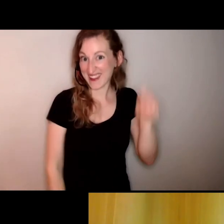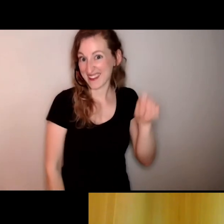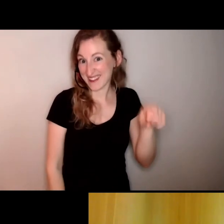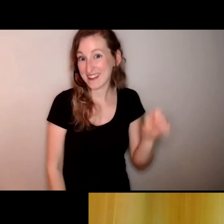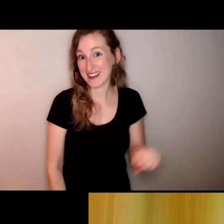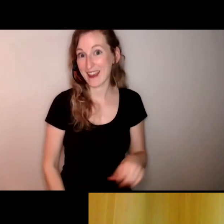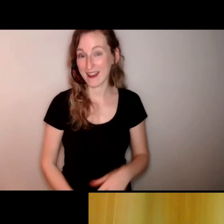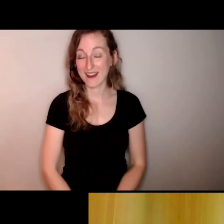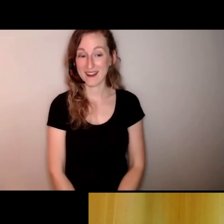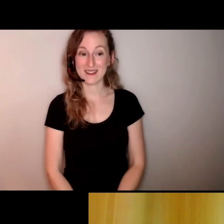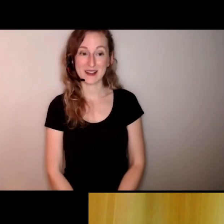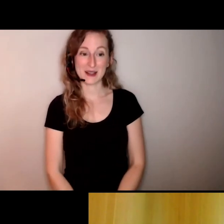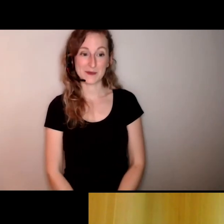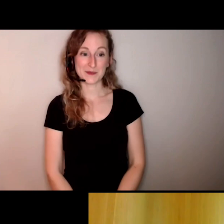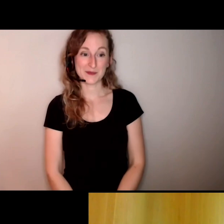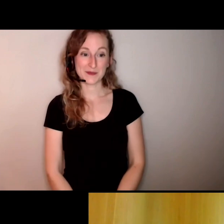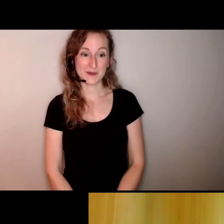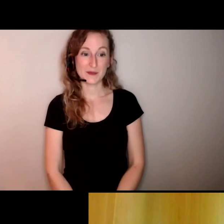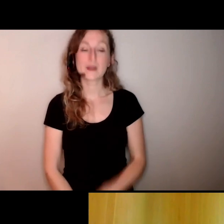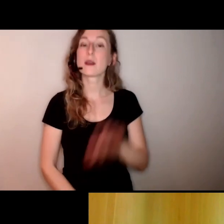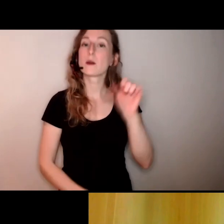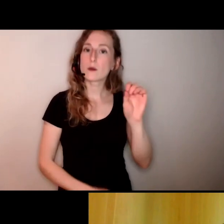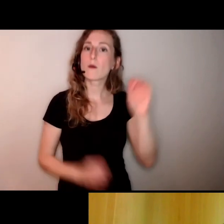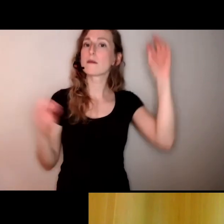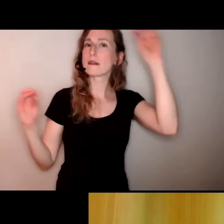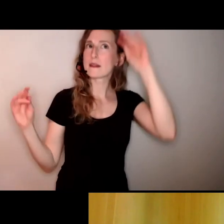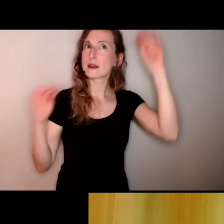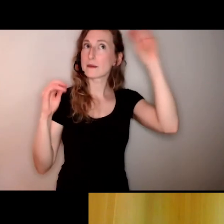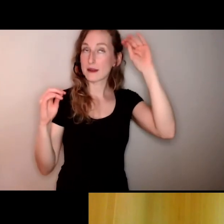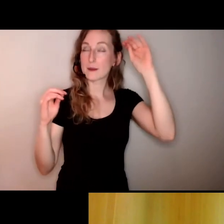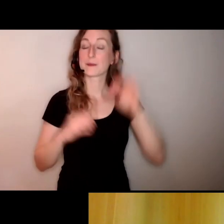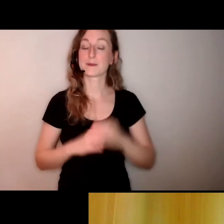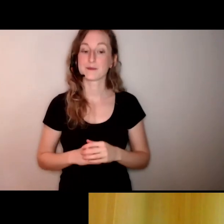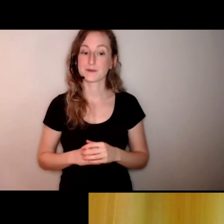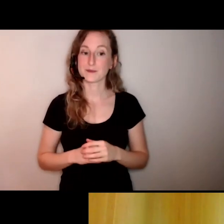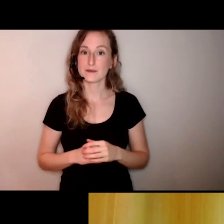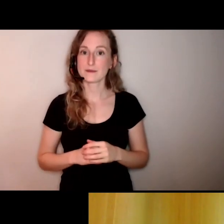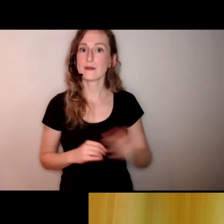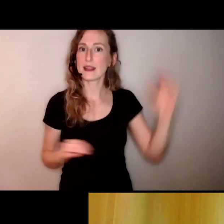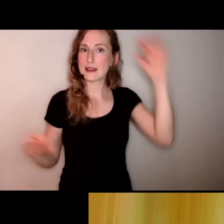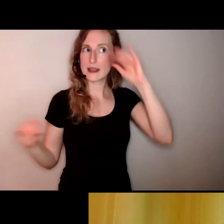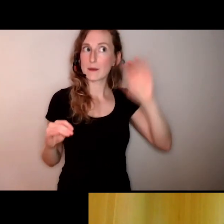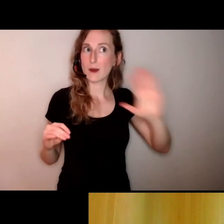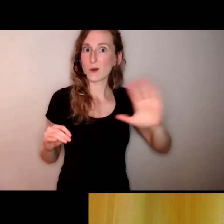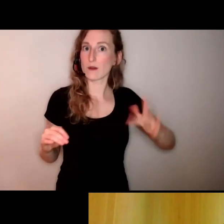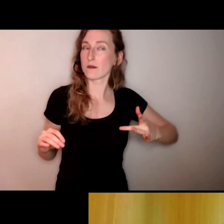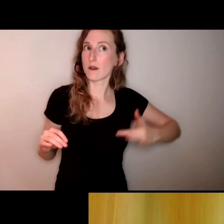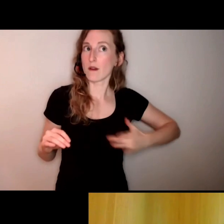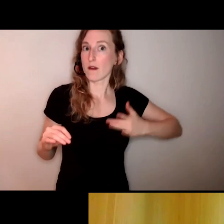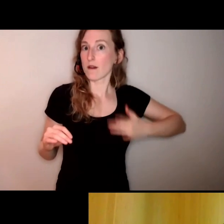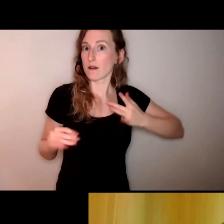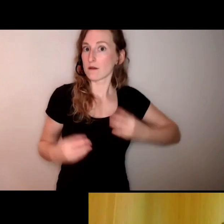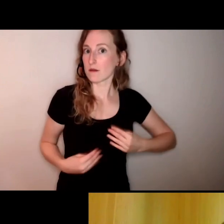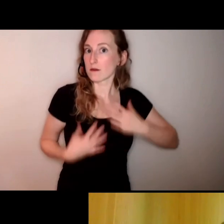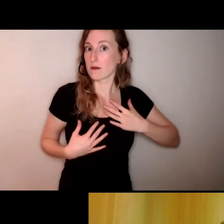Also think about the kinds of shapes that you like.